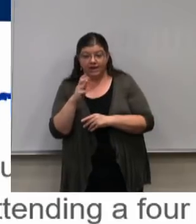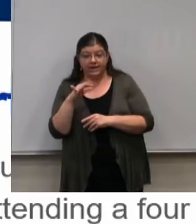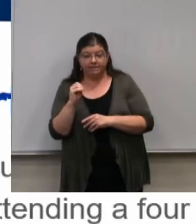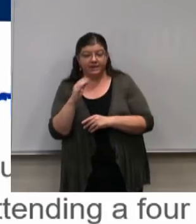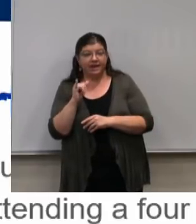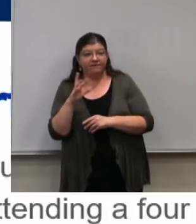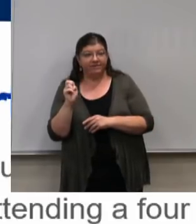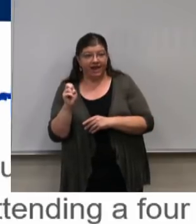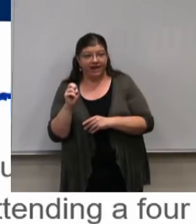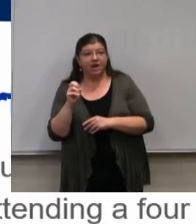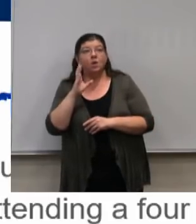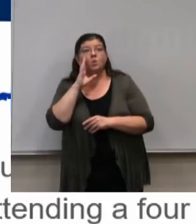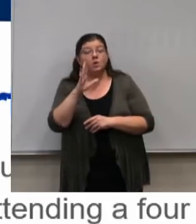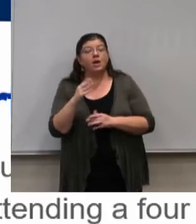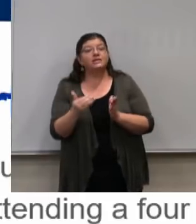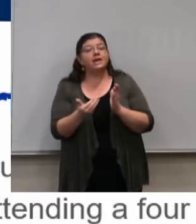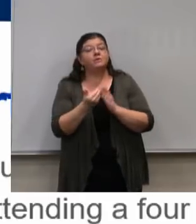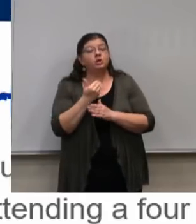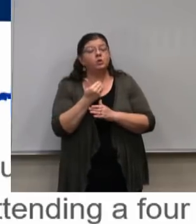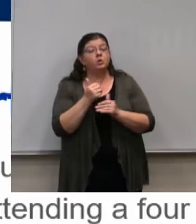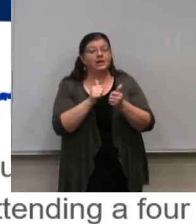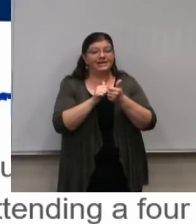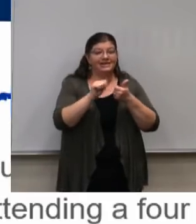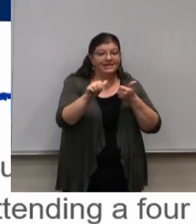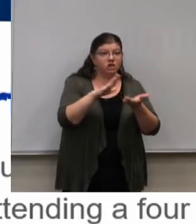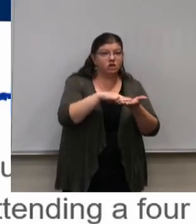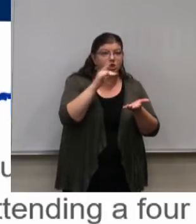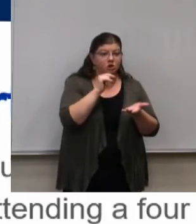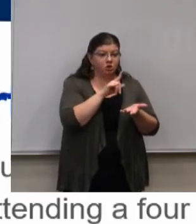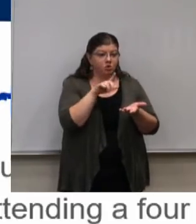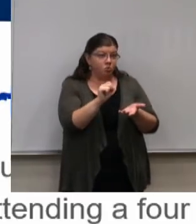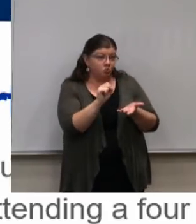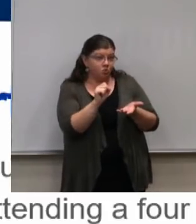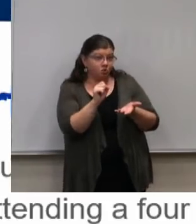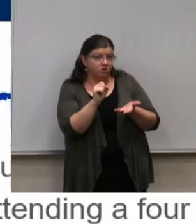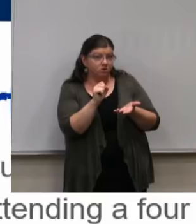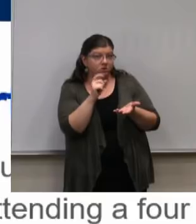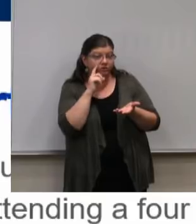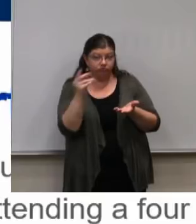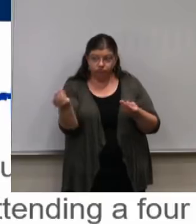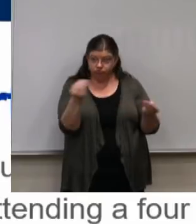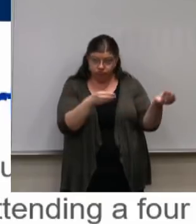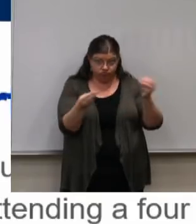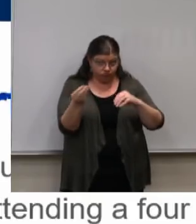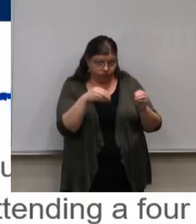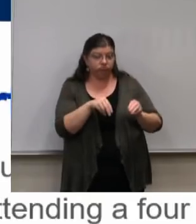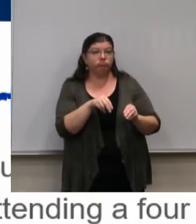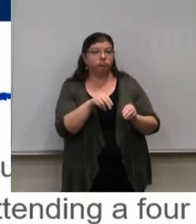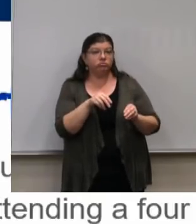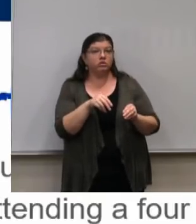We're going to get some new distance tools into our into our tool box, right? We're going to learn how to do some new things.